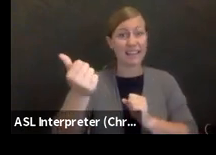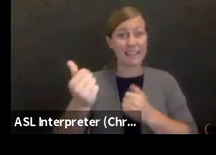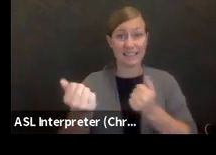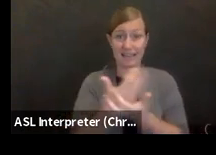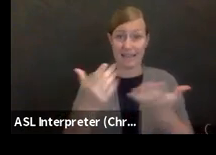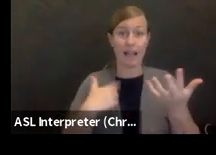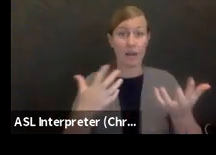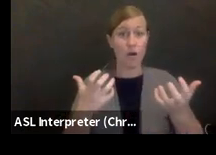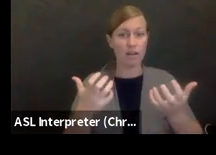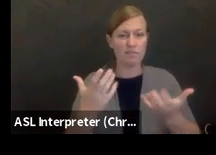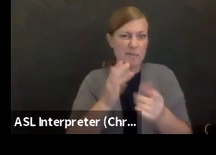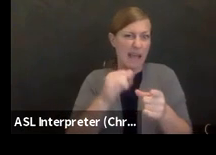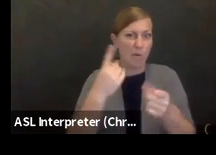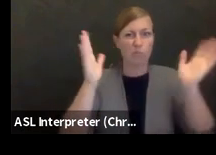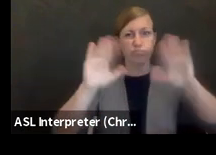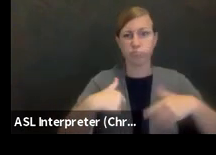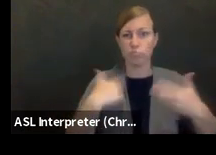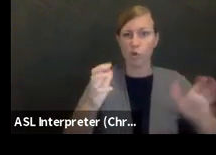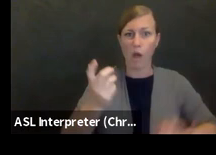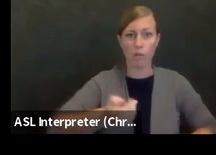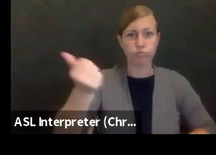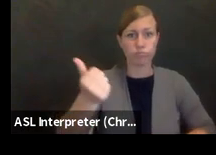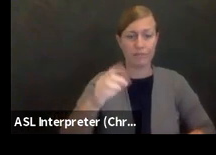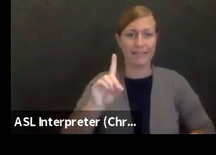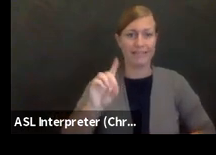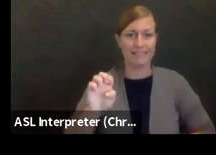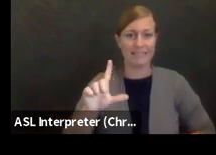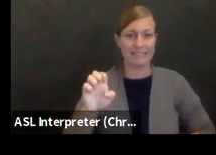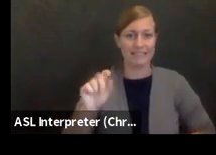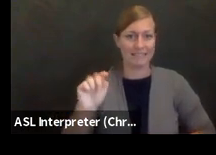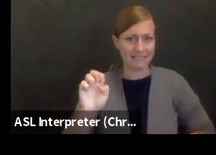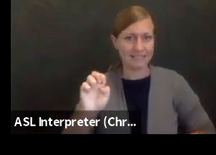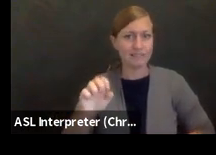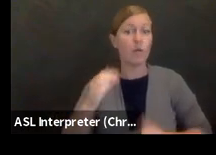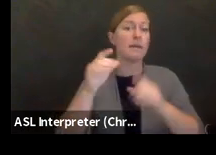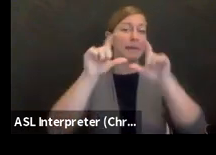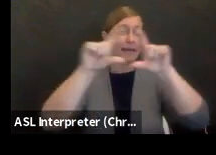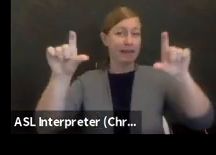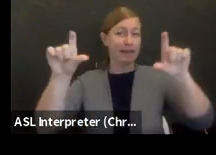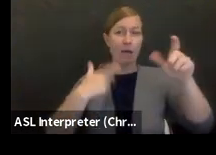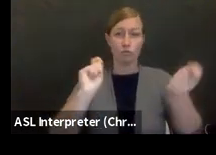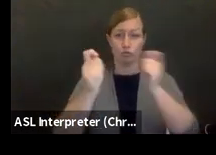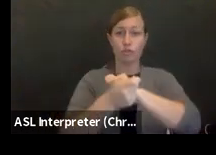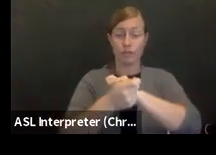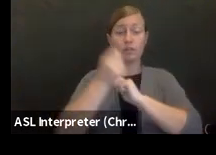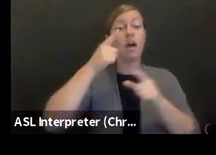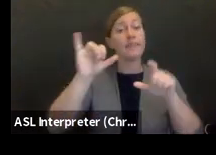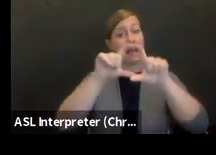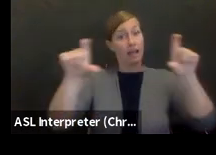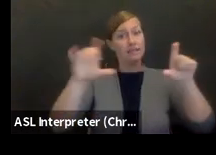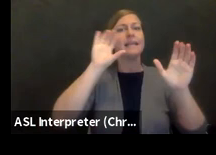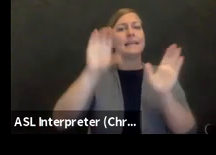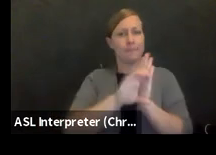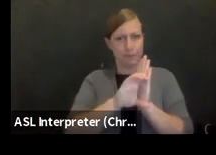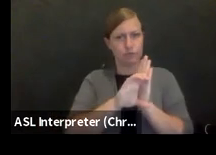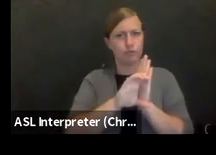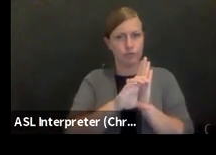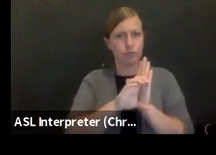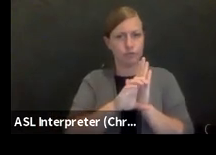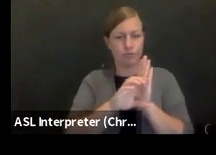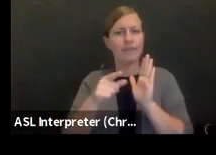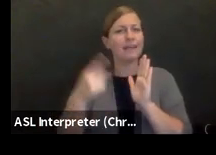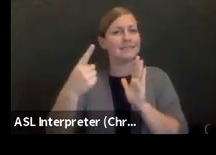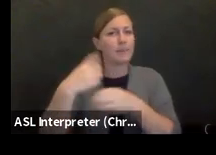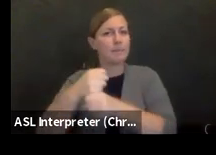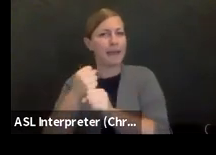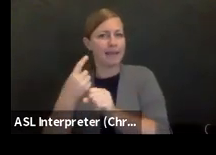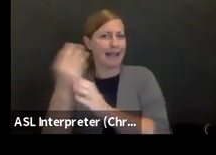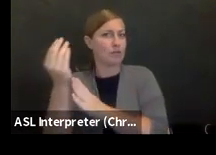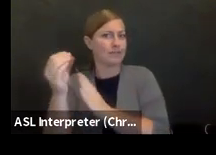ESD 112-- Kristina Wambold: I don't like that one. I want to change this to something else. Now this is an image that a teacher has created outside of Canvas and placed inside here.